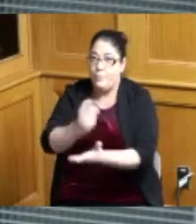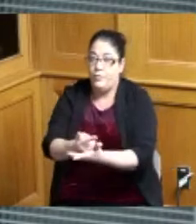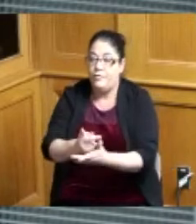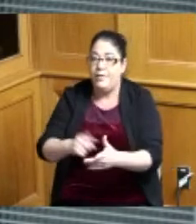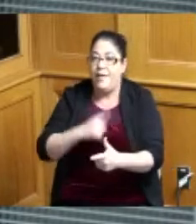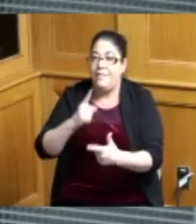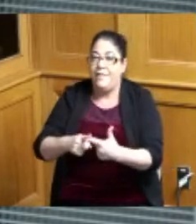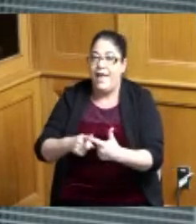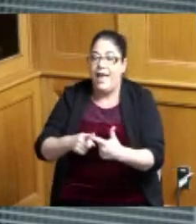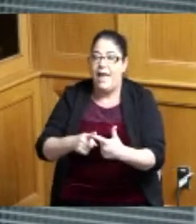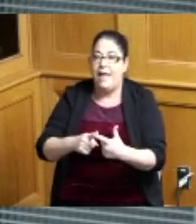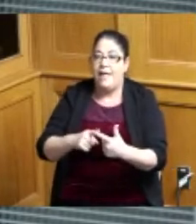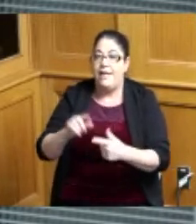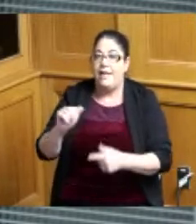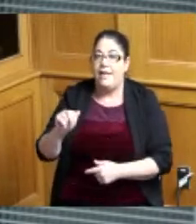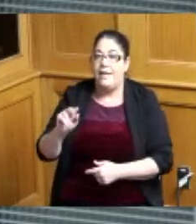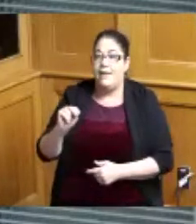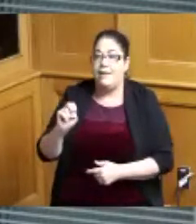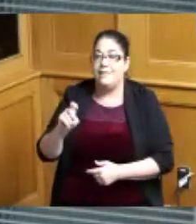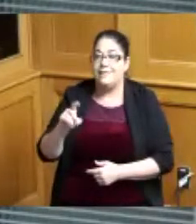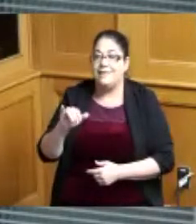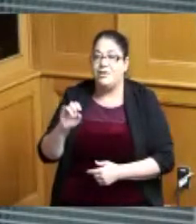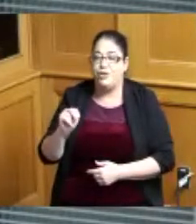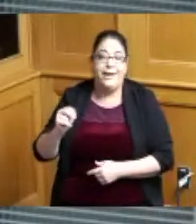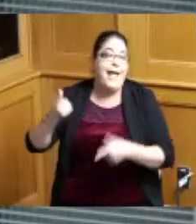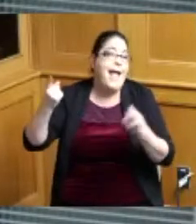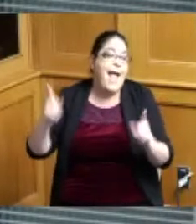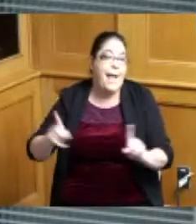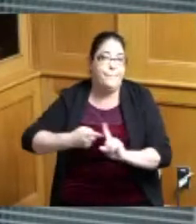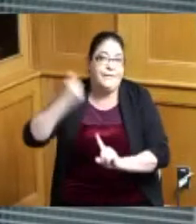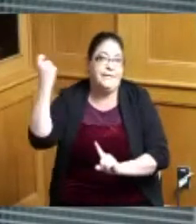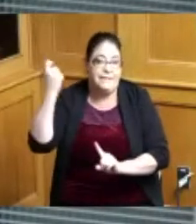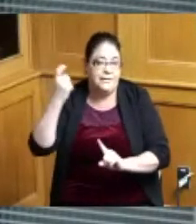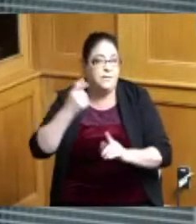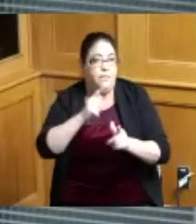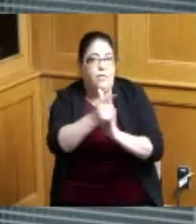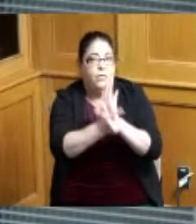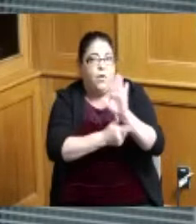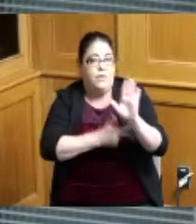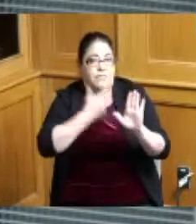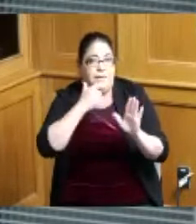the annexation already automatically happens by code but I'm not the attorney so